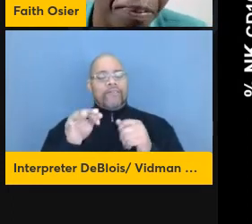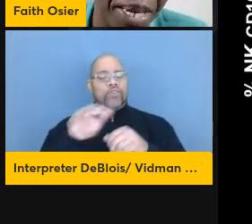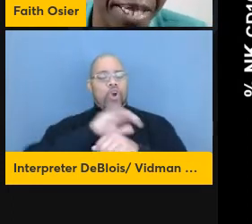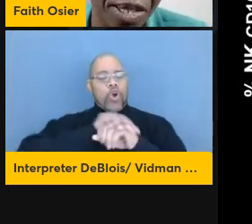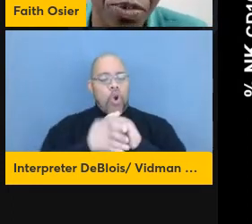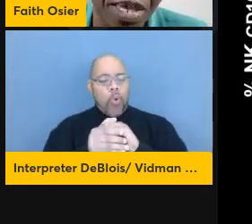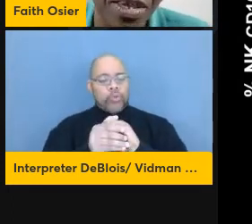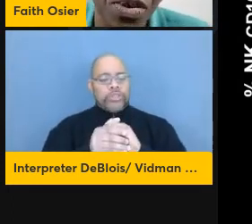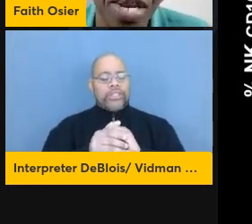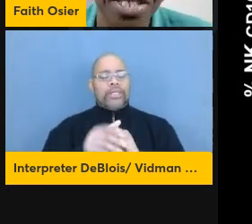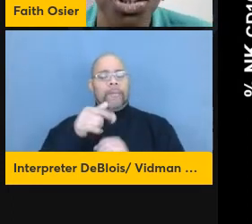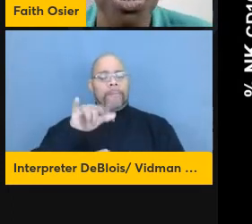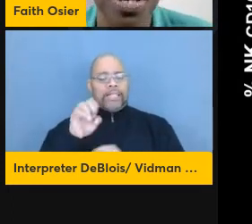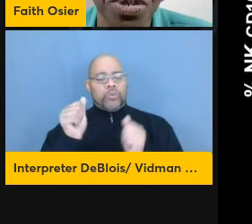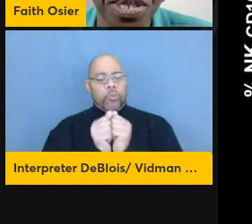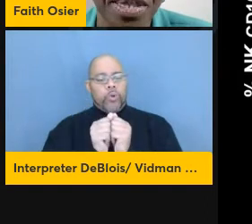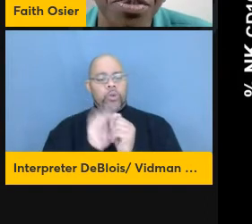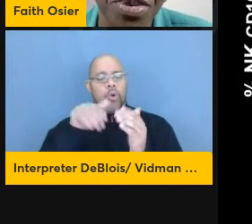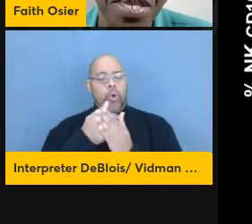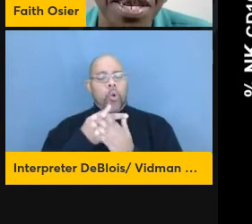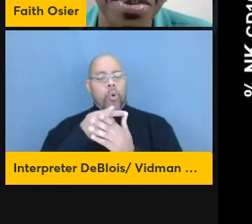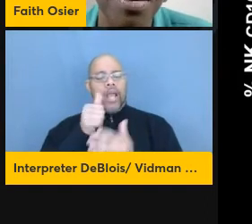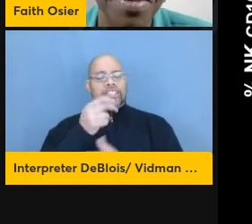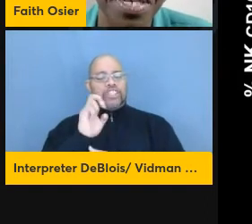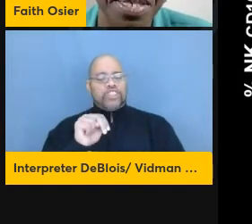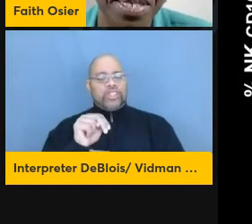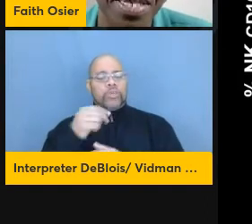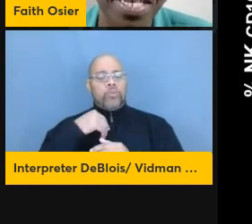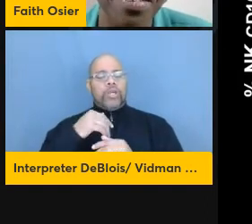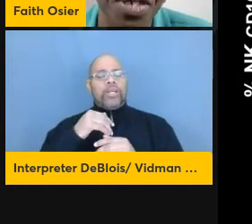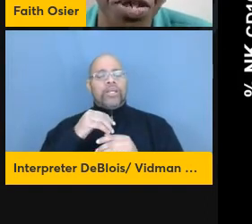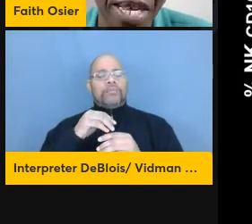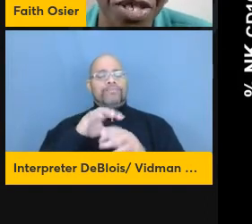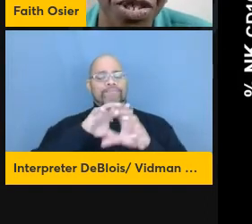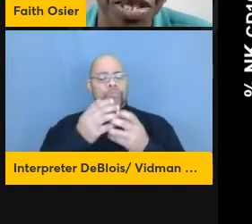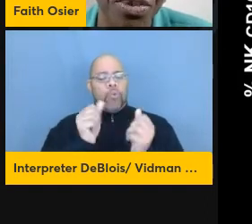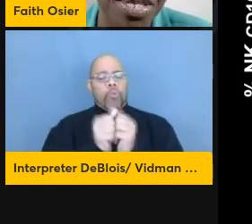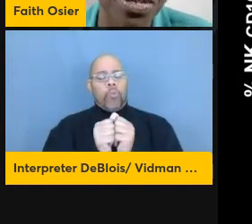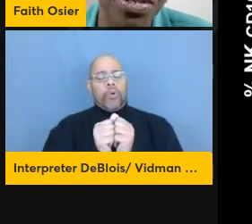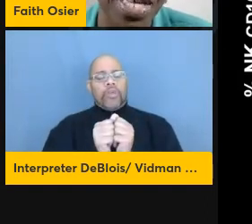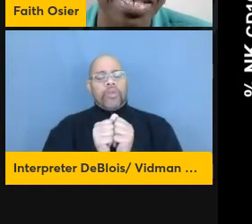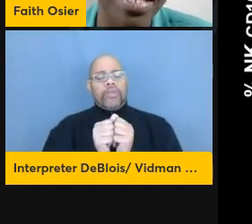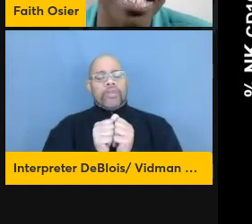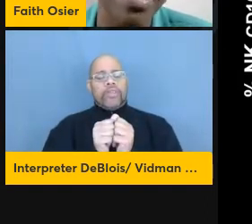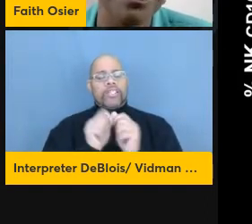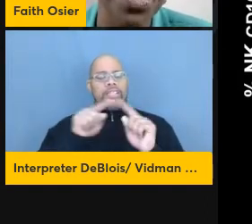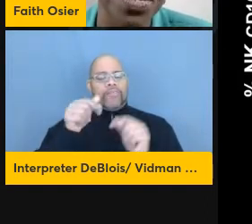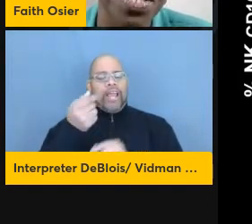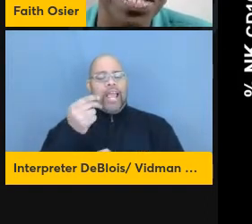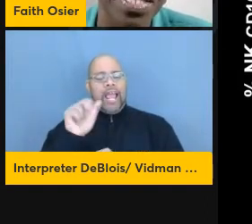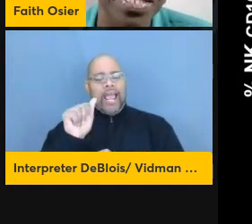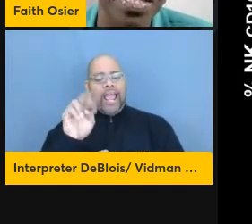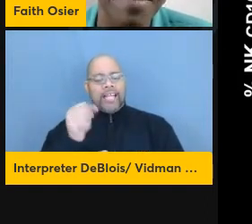plates with whole antigen, recording them with recombinant individual antigens, and when you do that, you can see that some